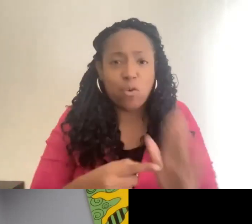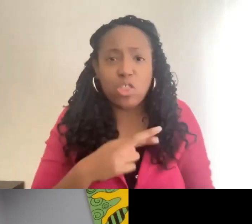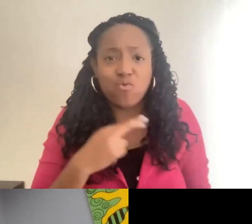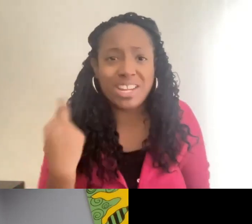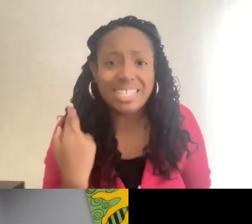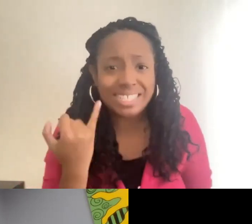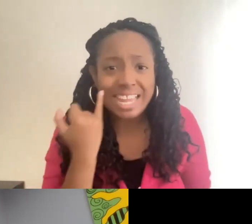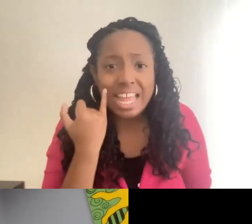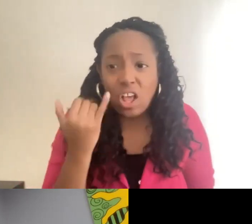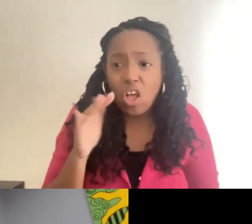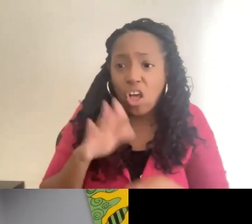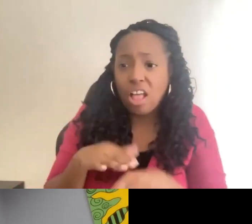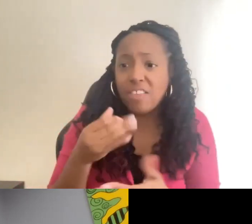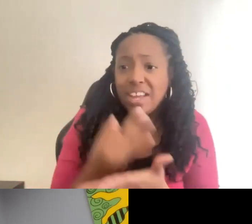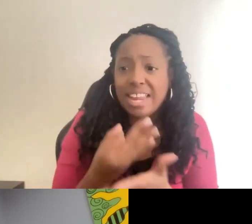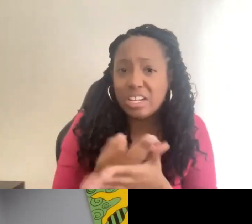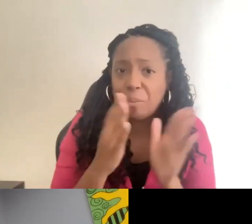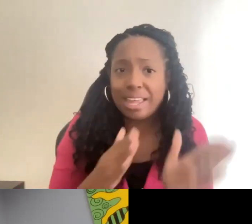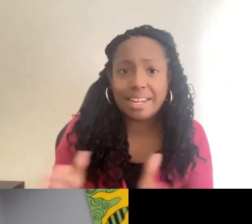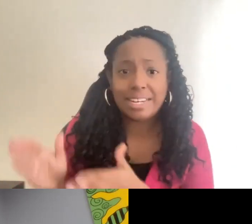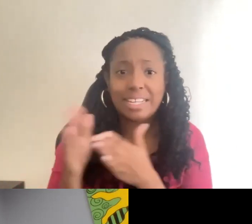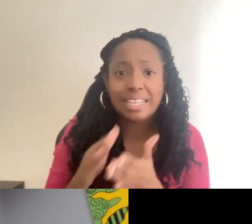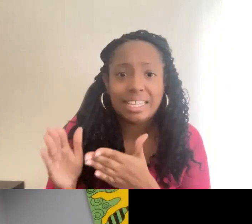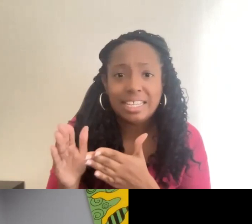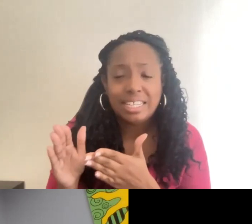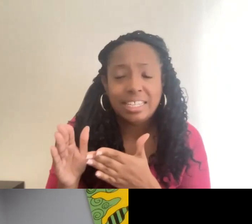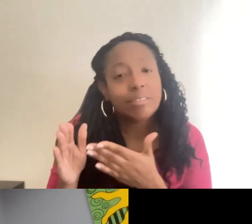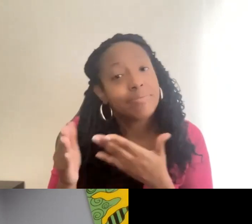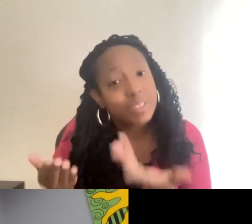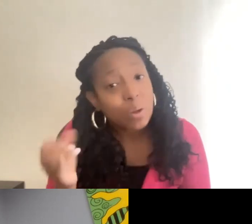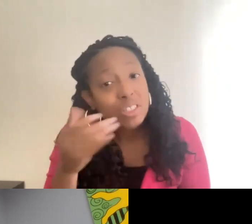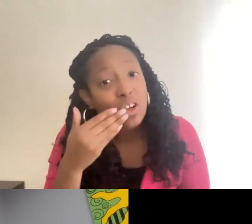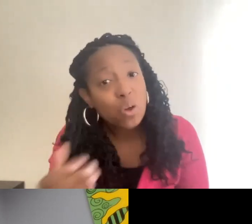on your financial plan right so that's a good understanding for people to say all right what